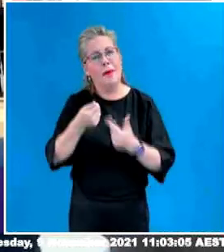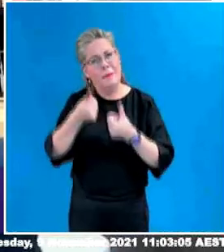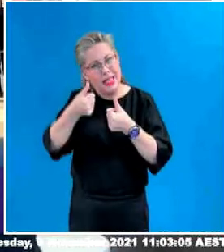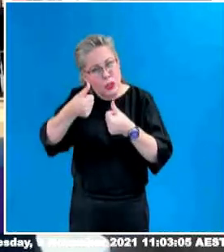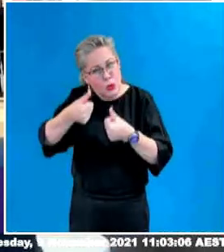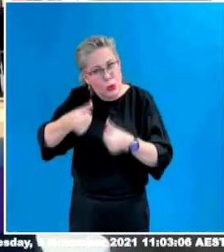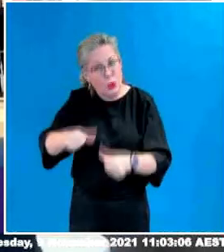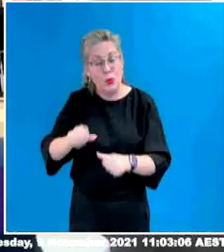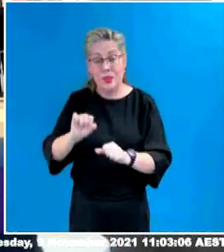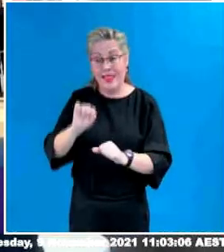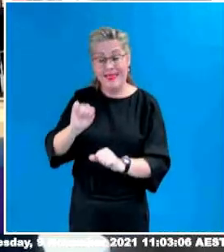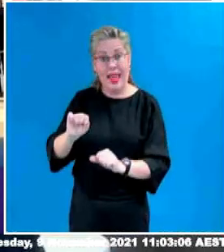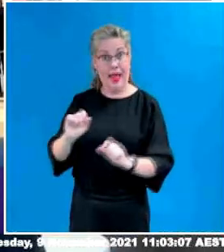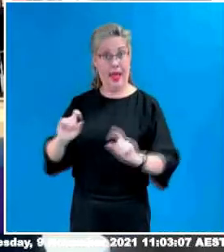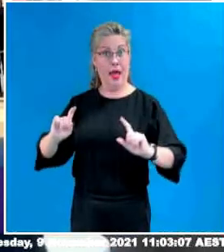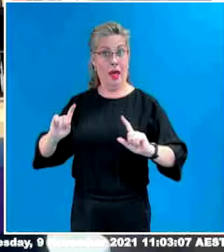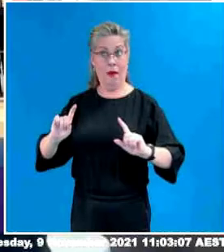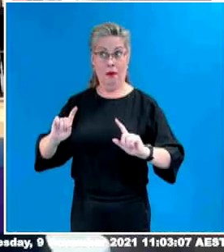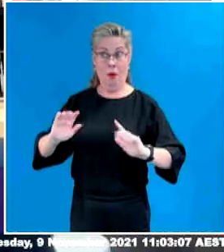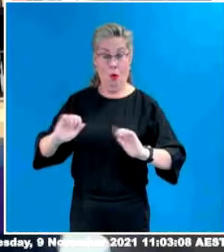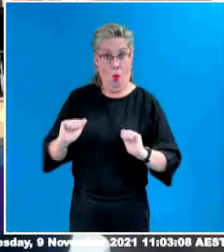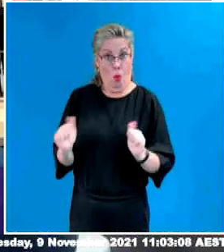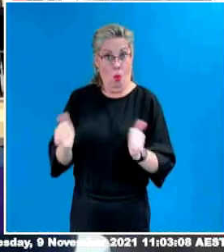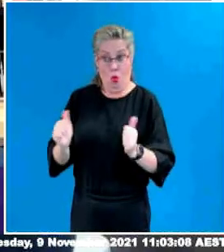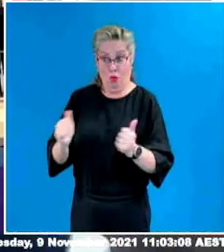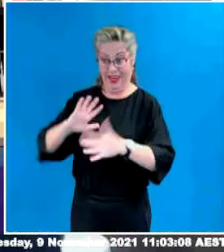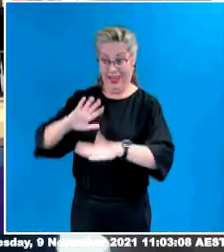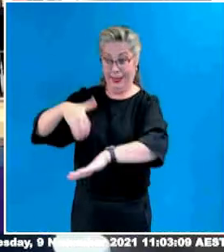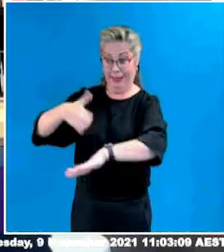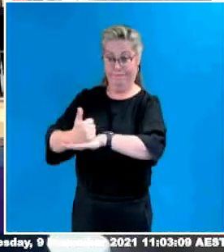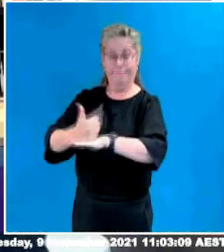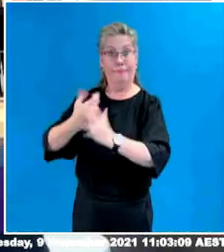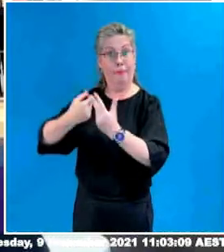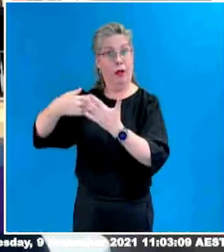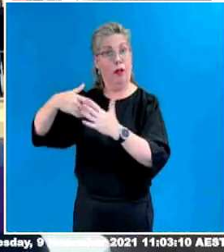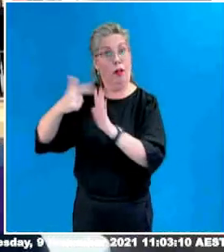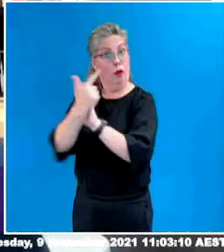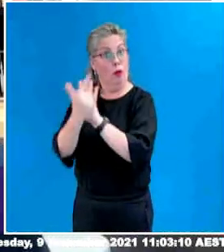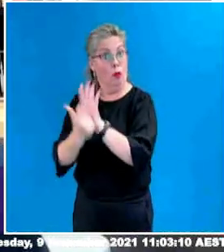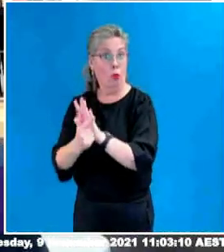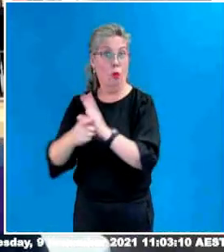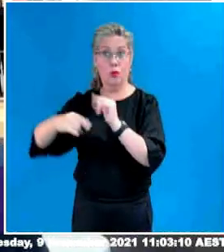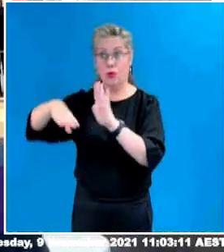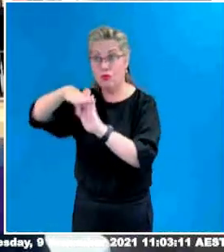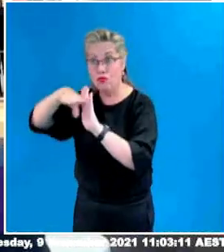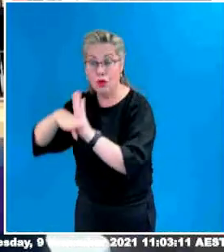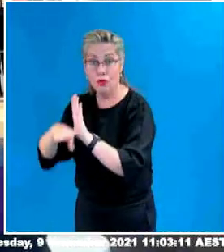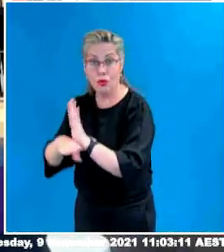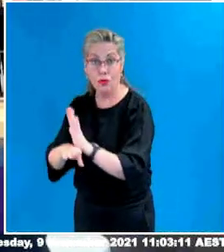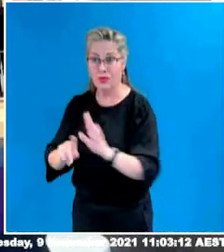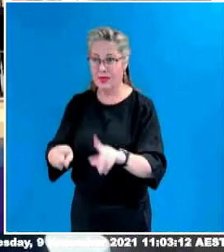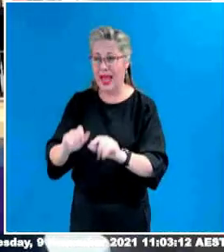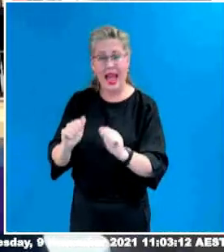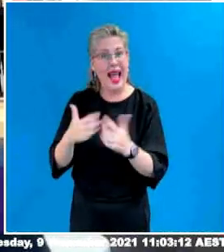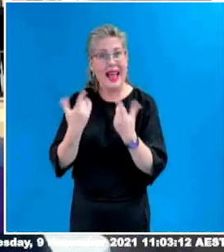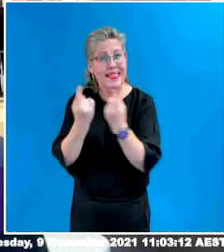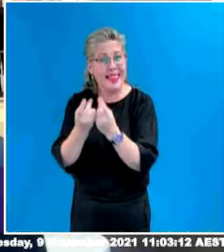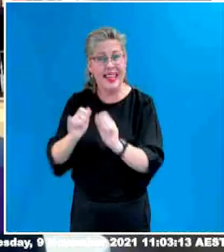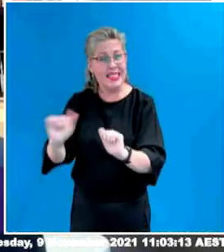obligations, which are evidenced in human rights treaties or in the International Labour Organisation treaties they have already ratified,